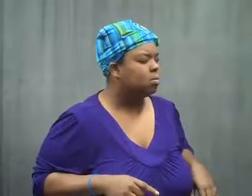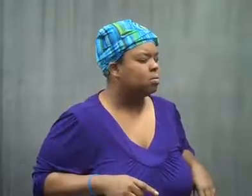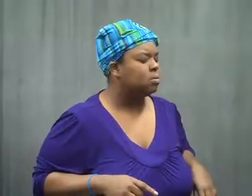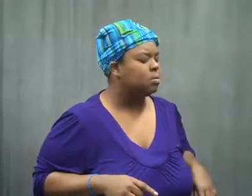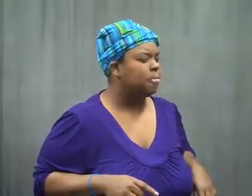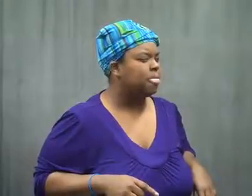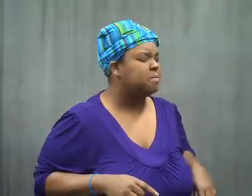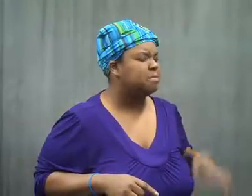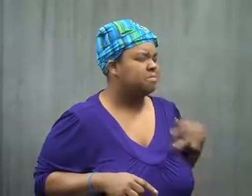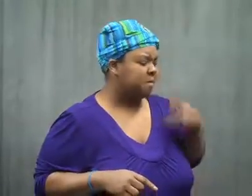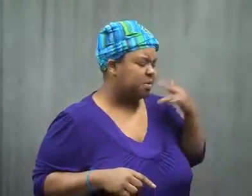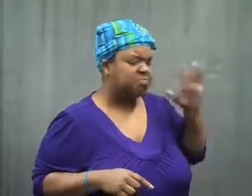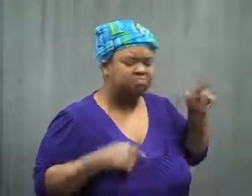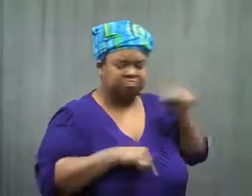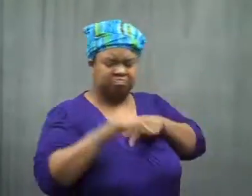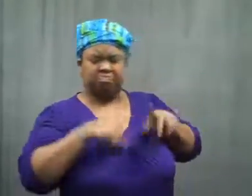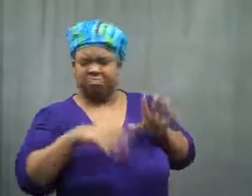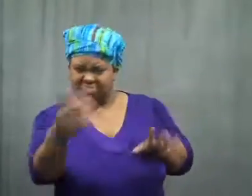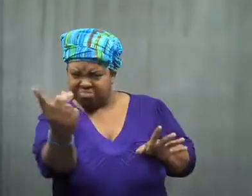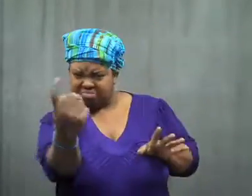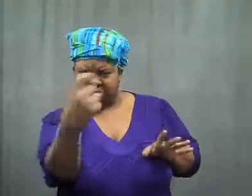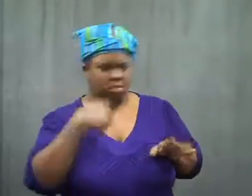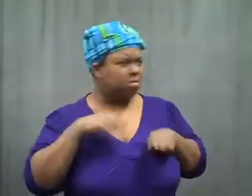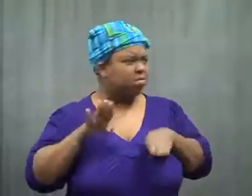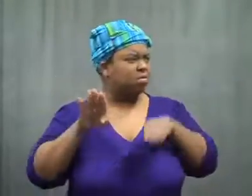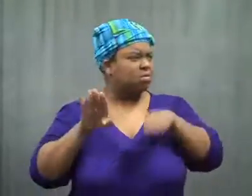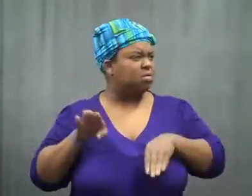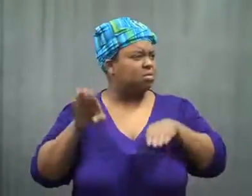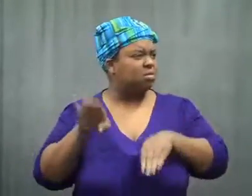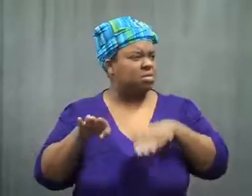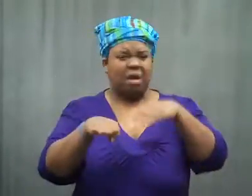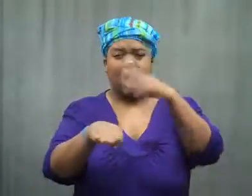She said, "Come here. I hopped over to her."